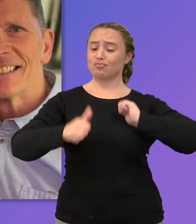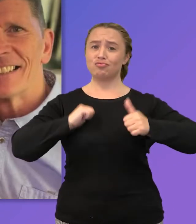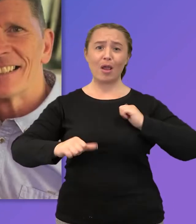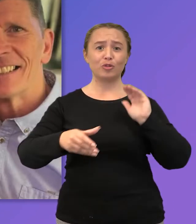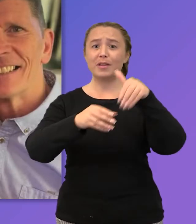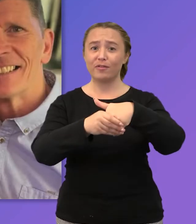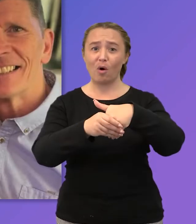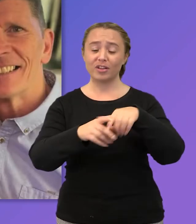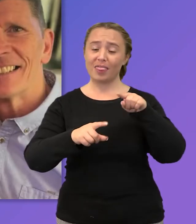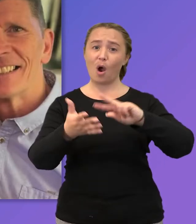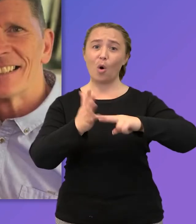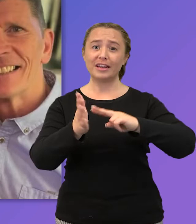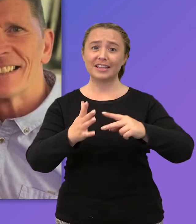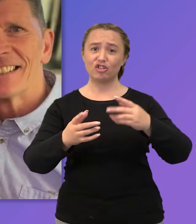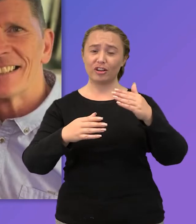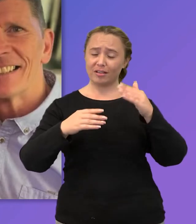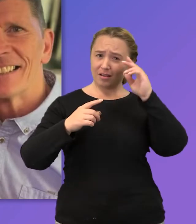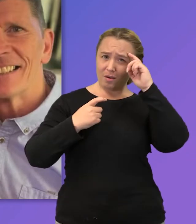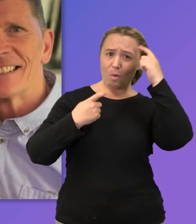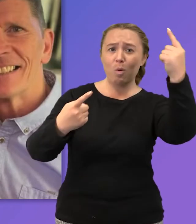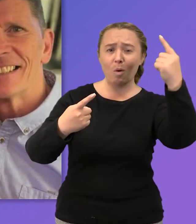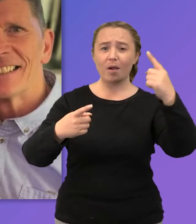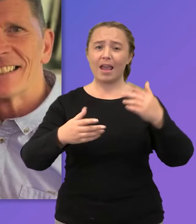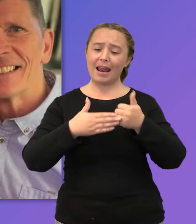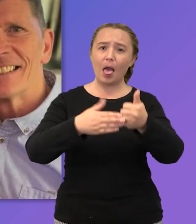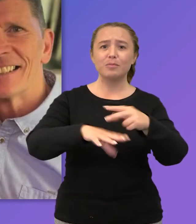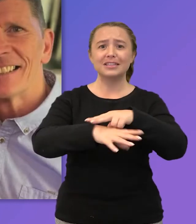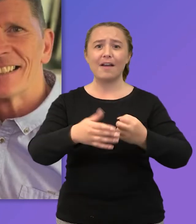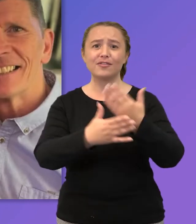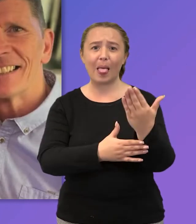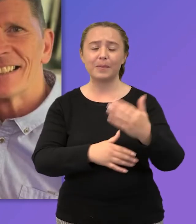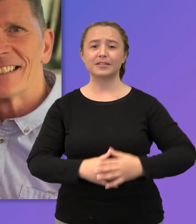ambitious and forward thinking organisation which prides itself in continuous staff development.